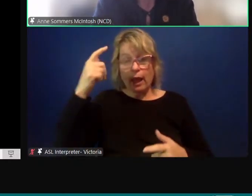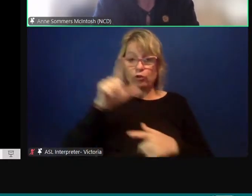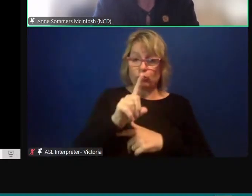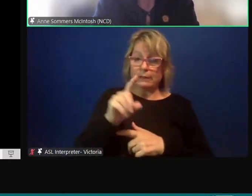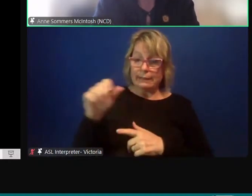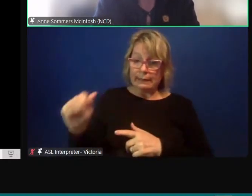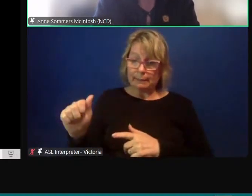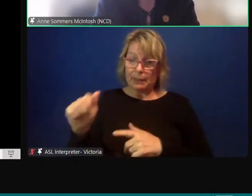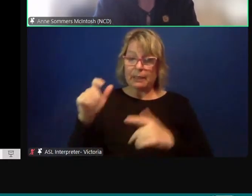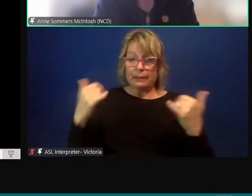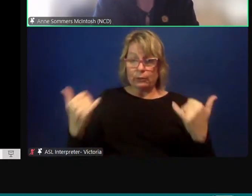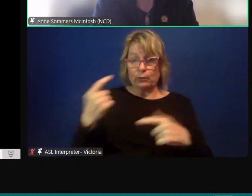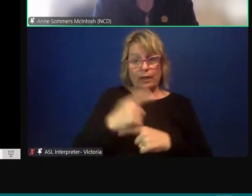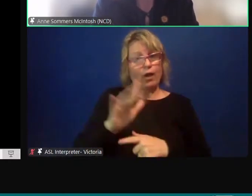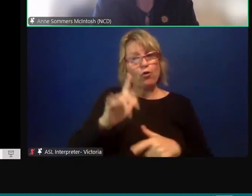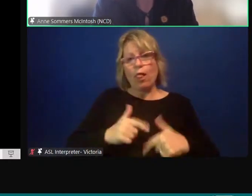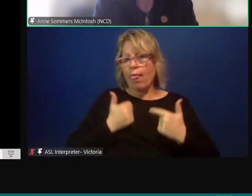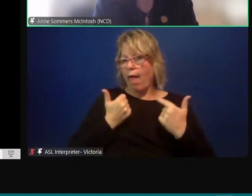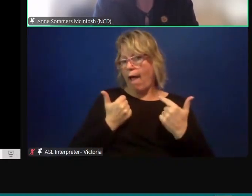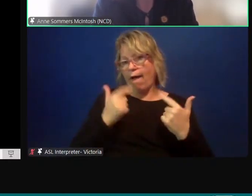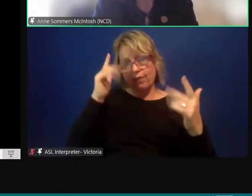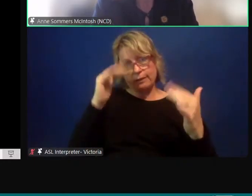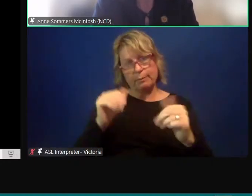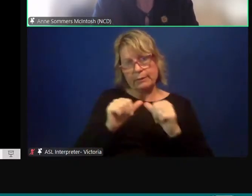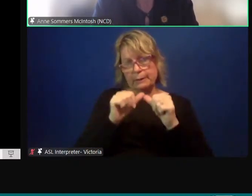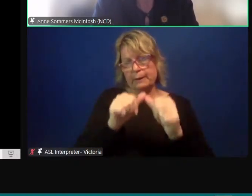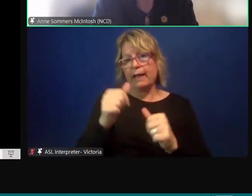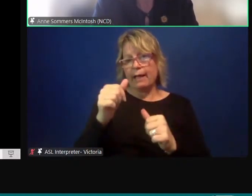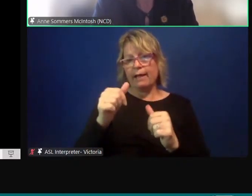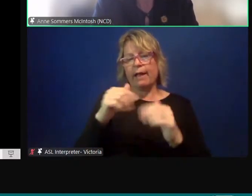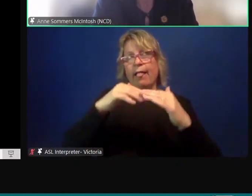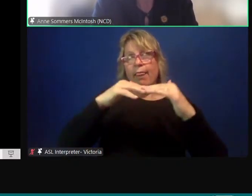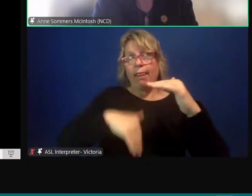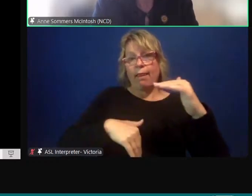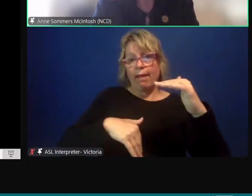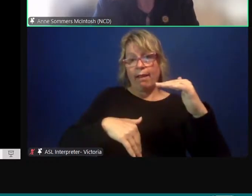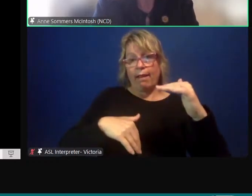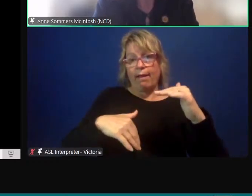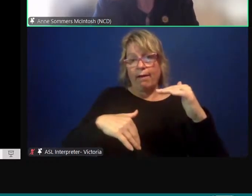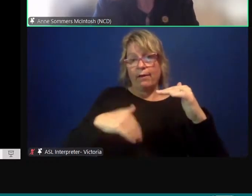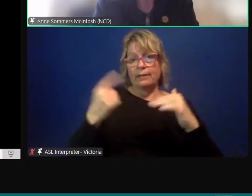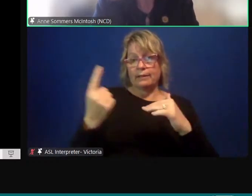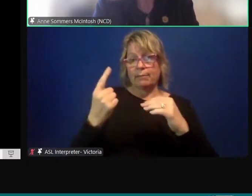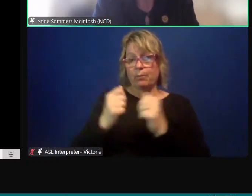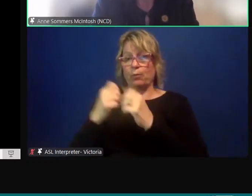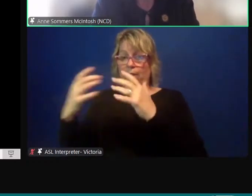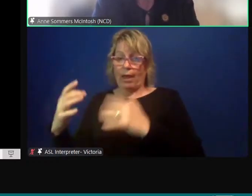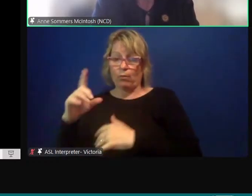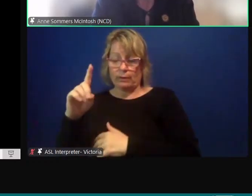your life expectancy is less than that of someone without disabilities. You're